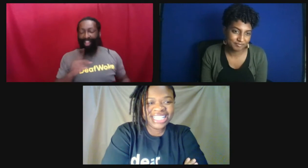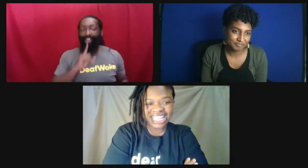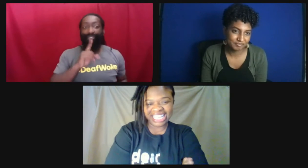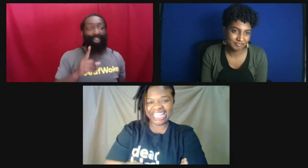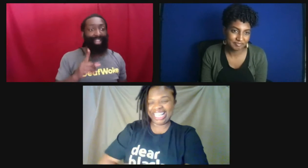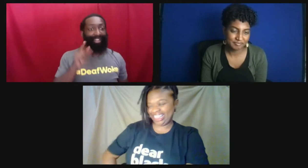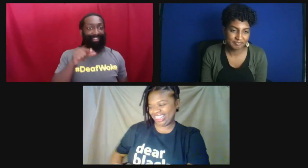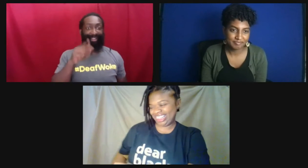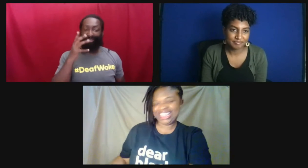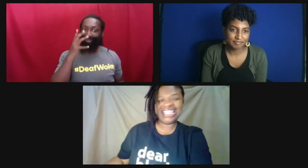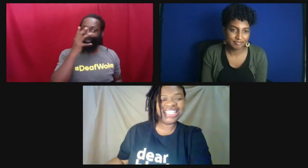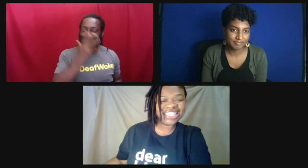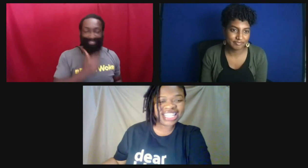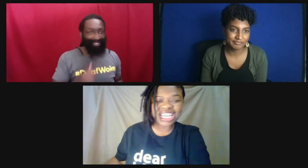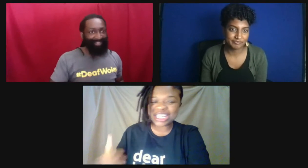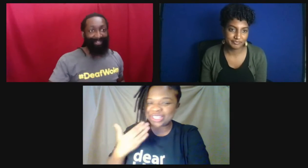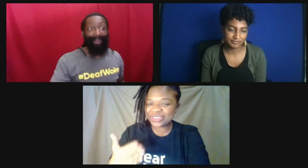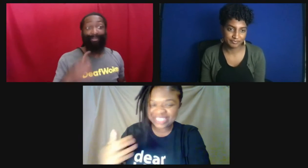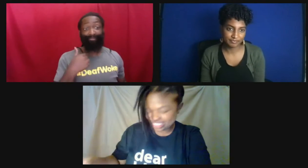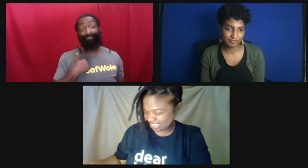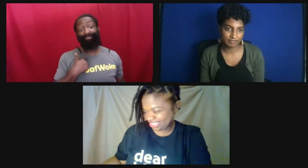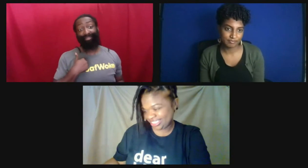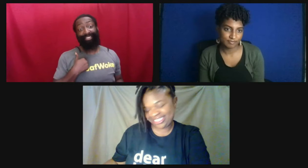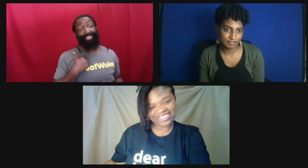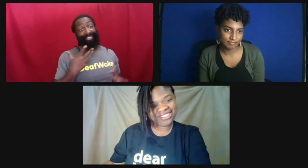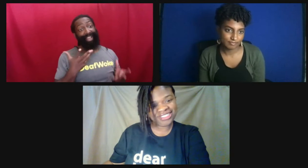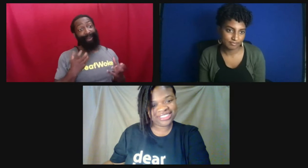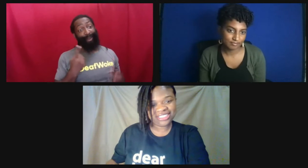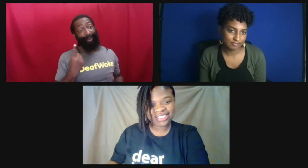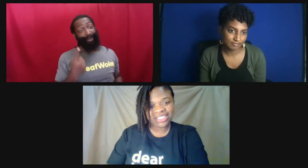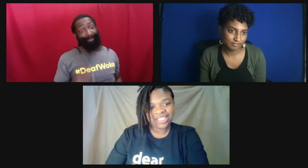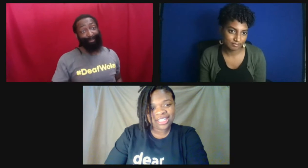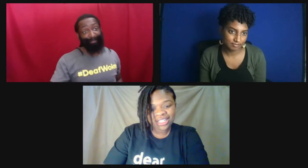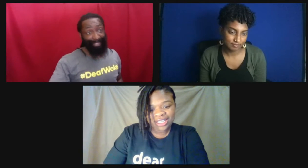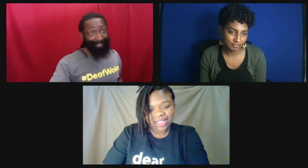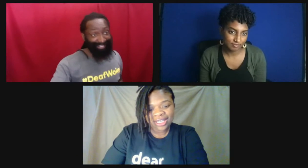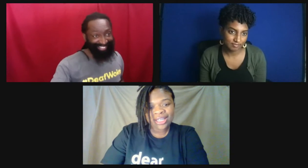It's beautiful that T-shirt is beautiful, I want one.